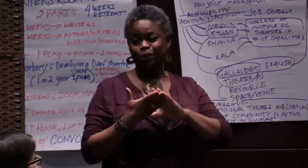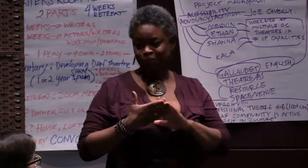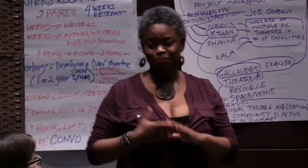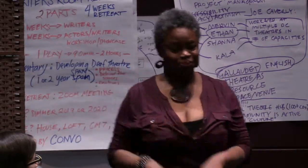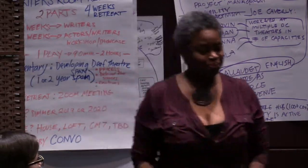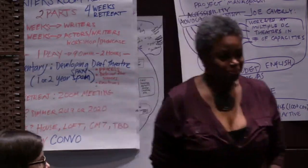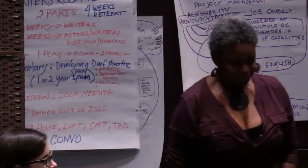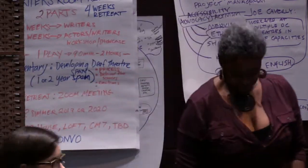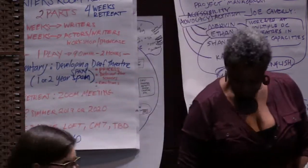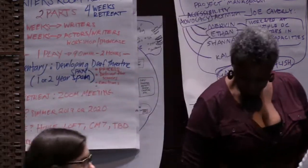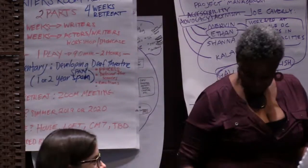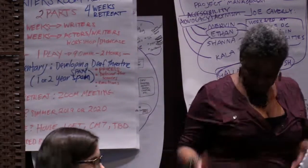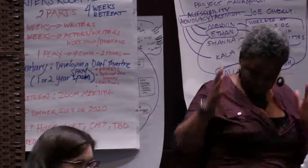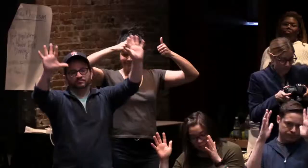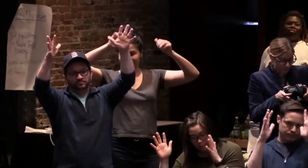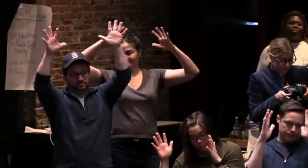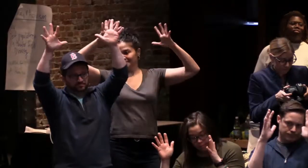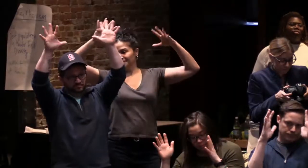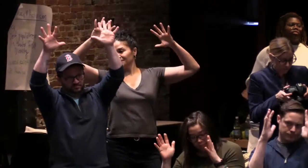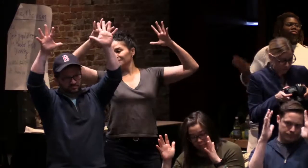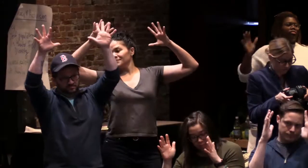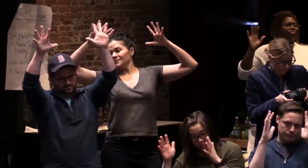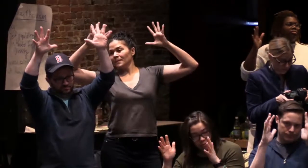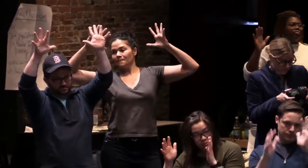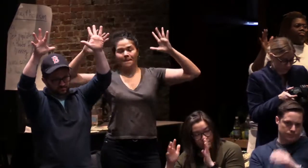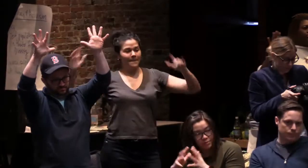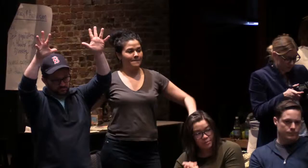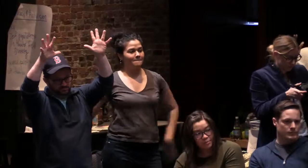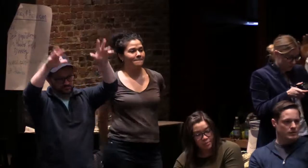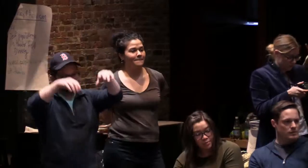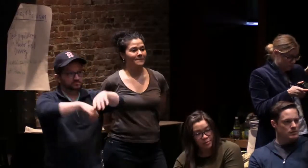and to continue to work within the deaf community.